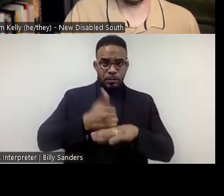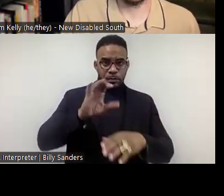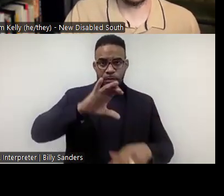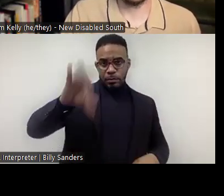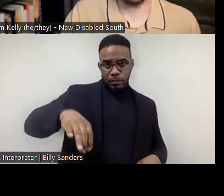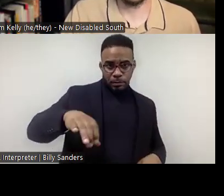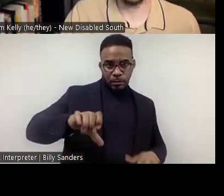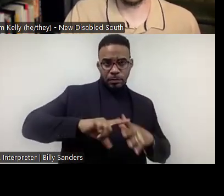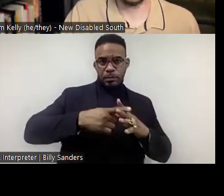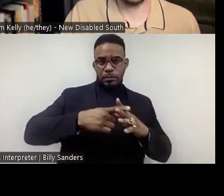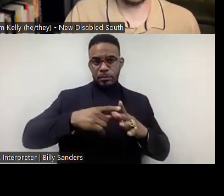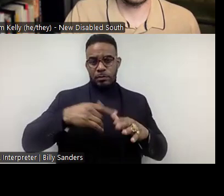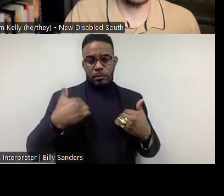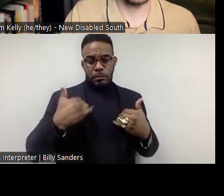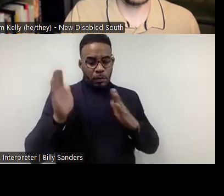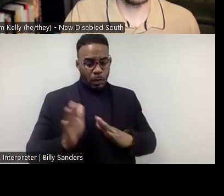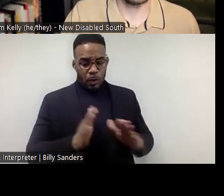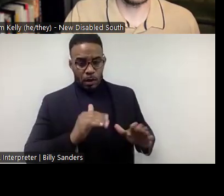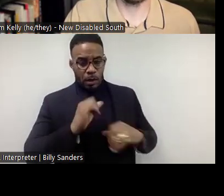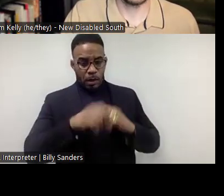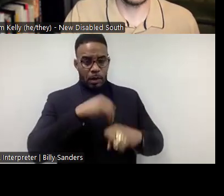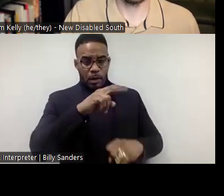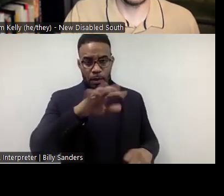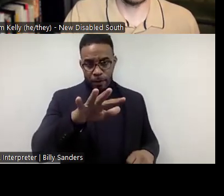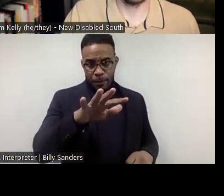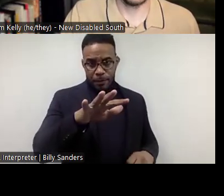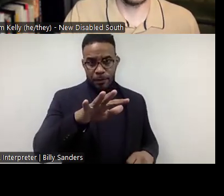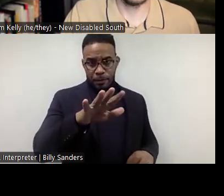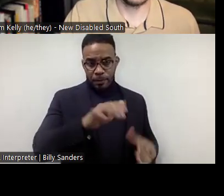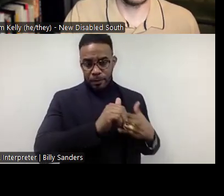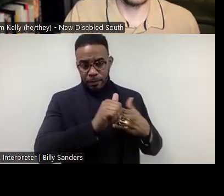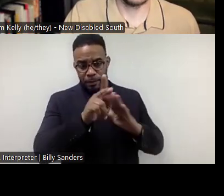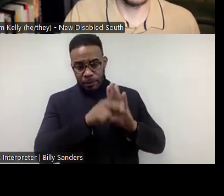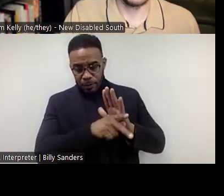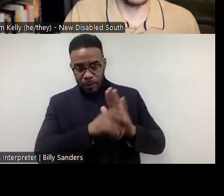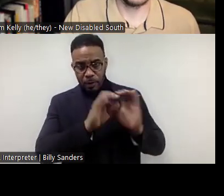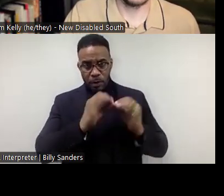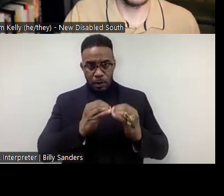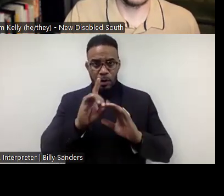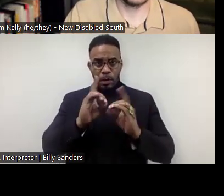recognized independent living center based in Chicago. She started out as a youth organizer in 2005 and has led